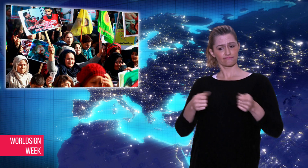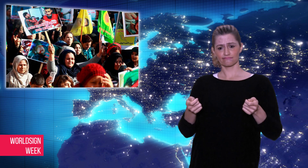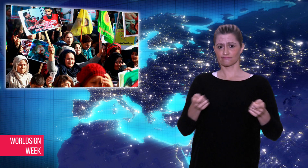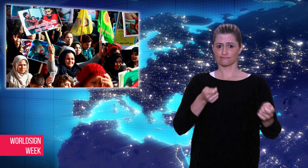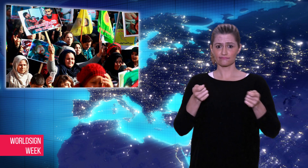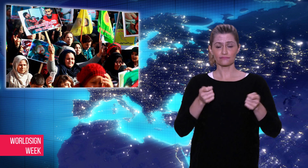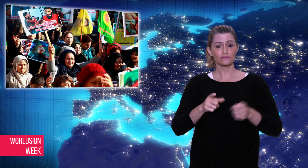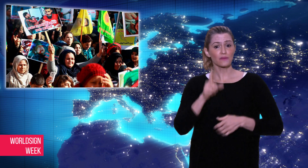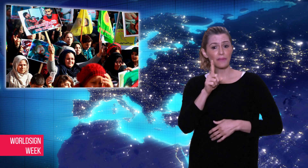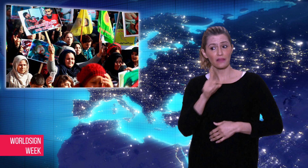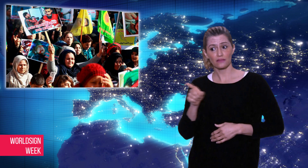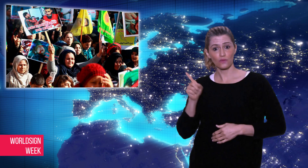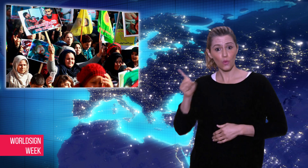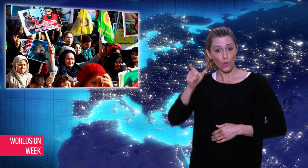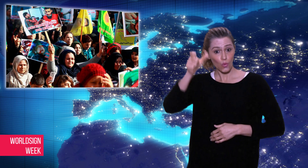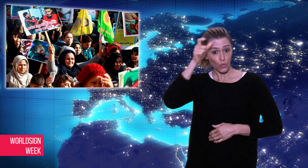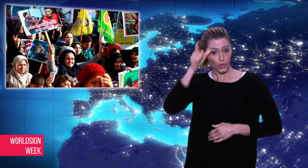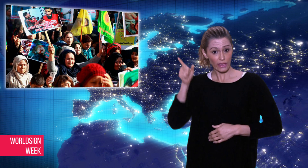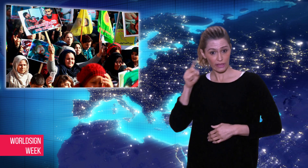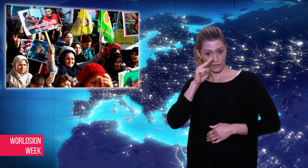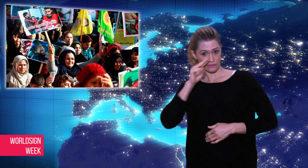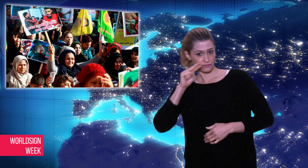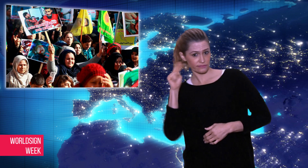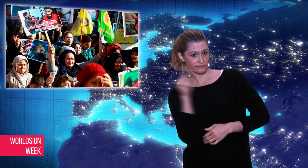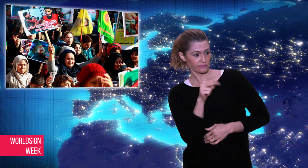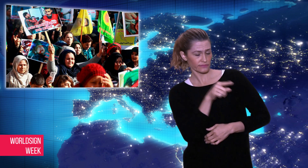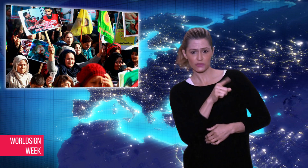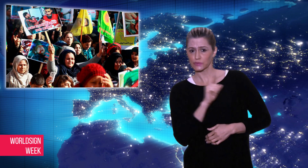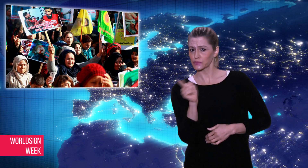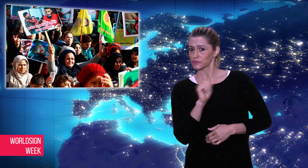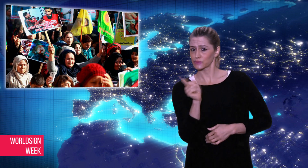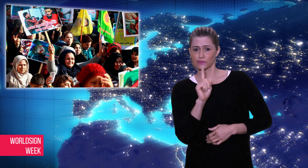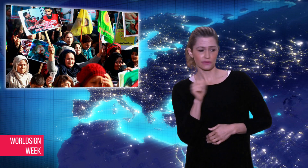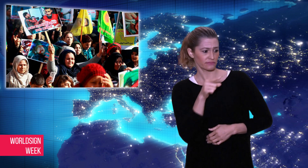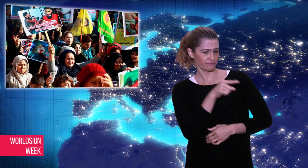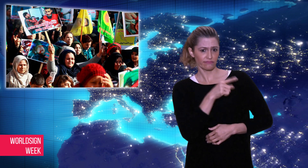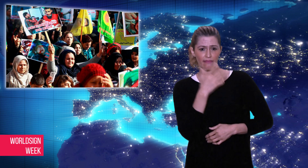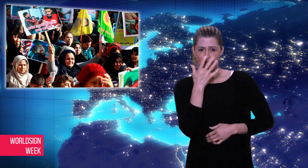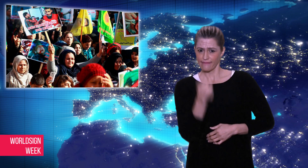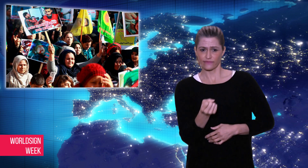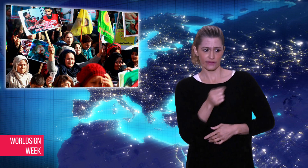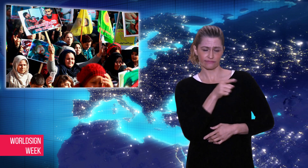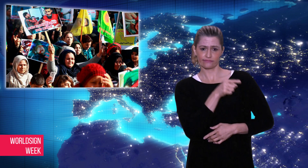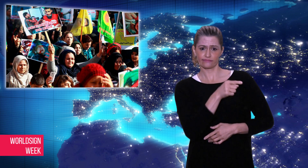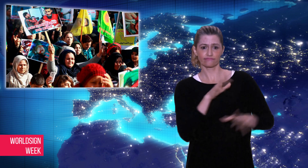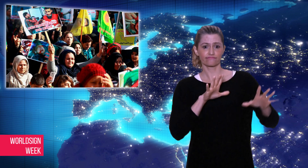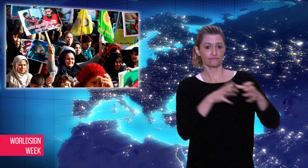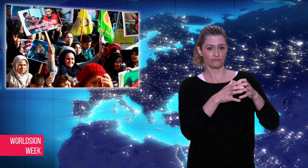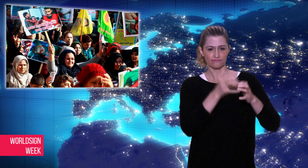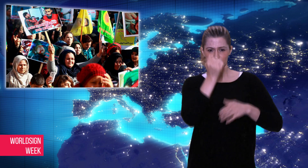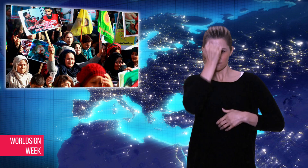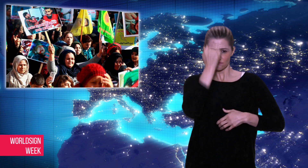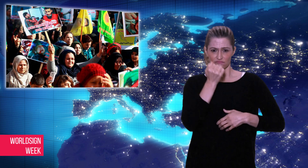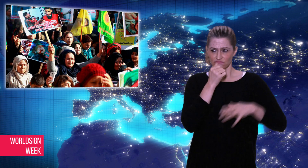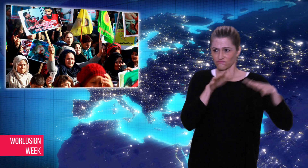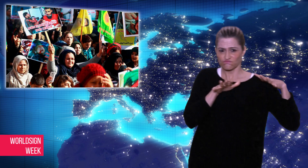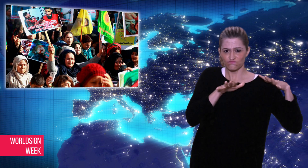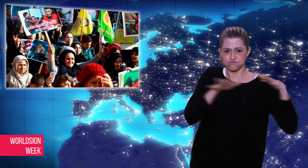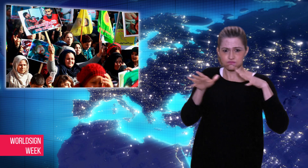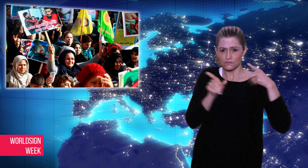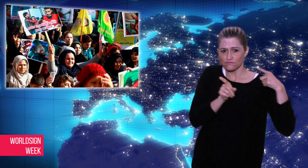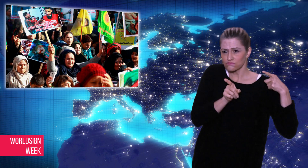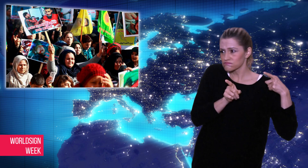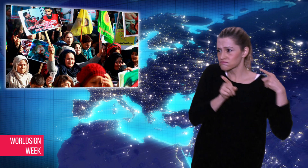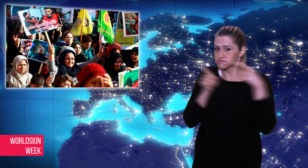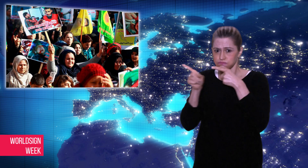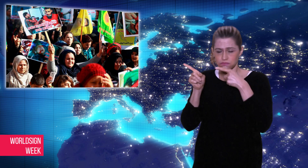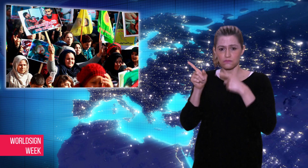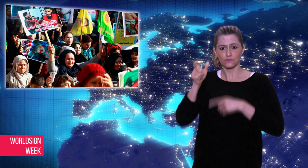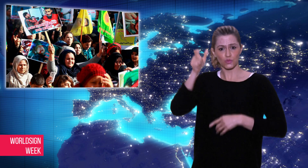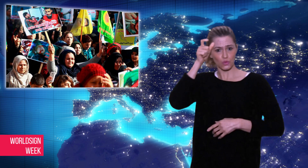Turkey views them as a terrorist threat to